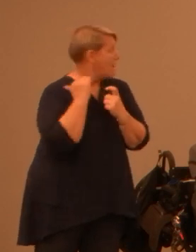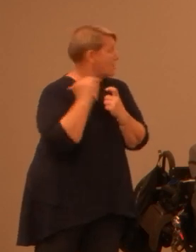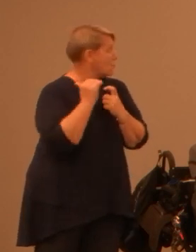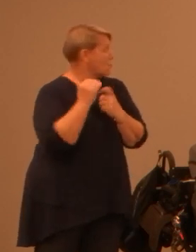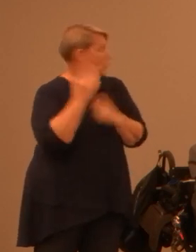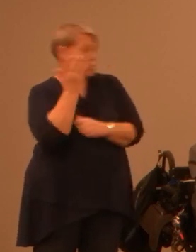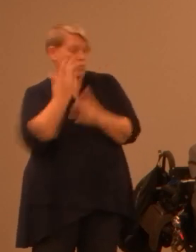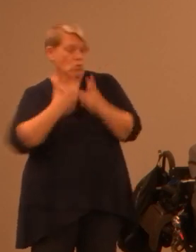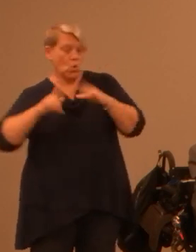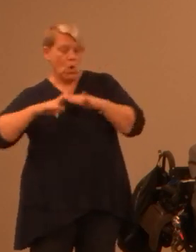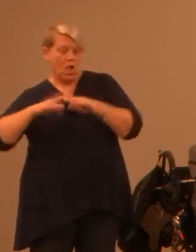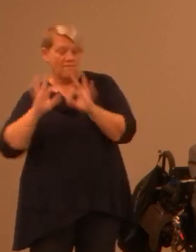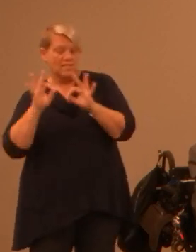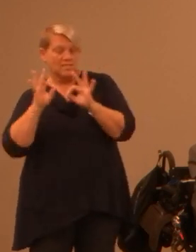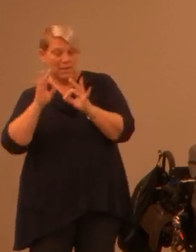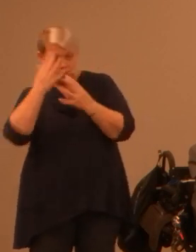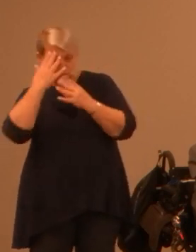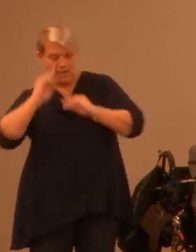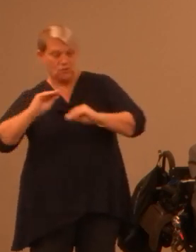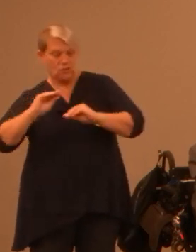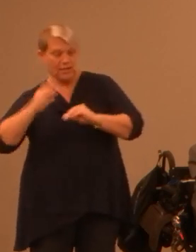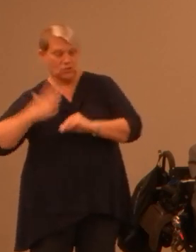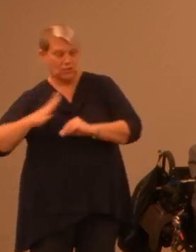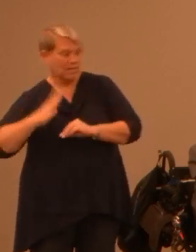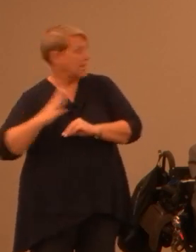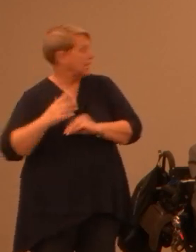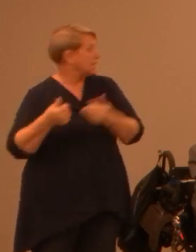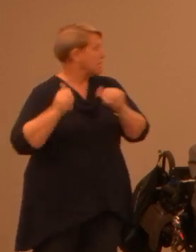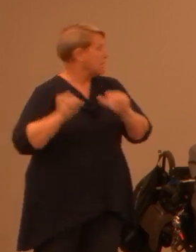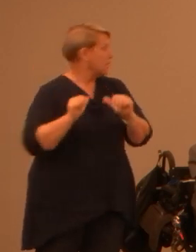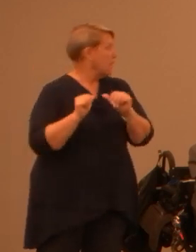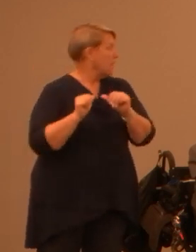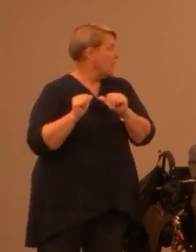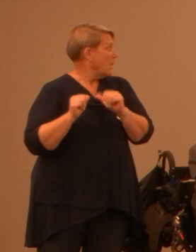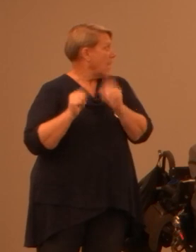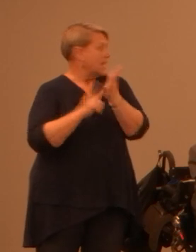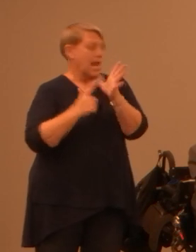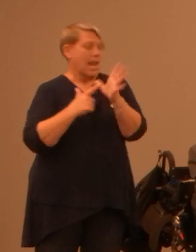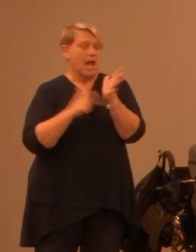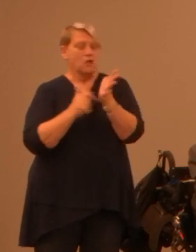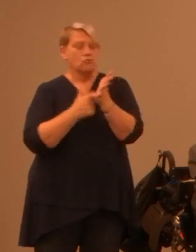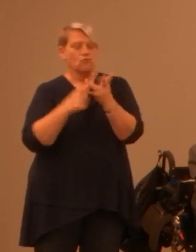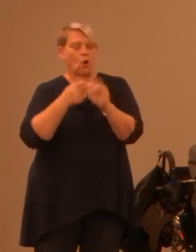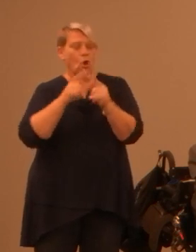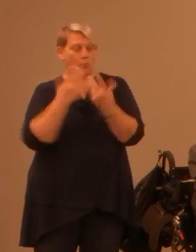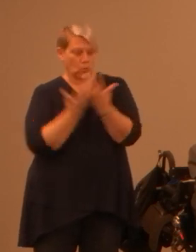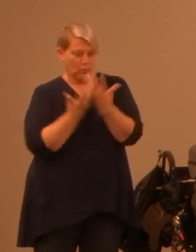Special Education Needs, and La Trobe University. And the